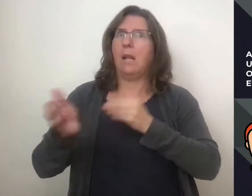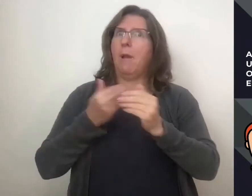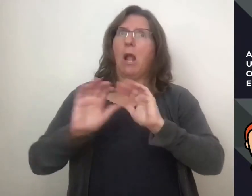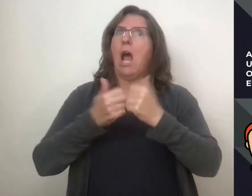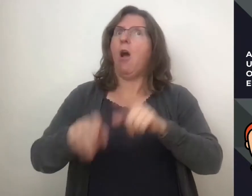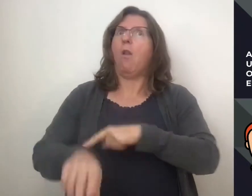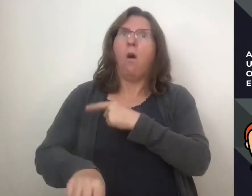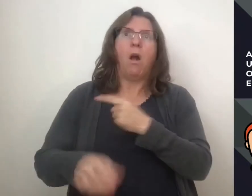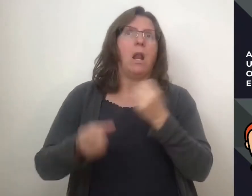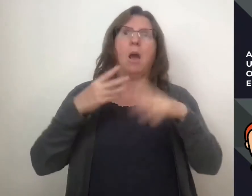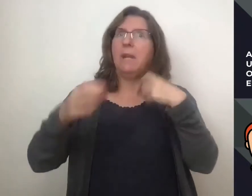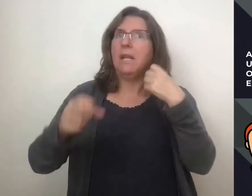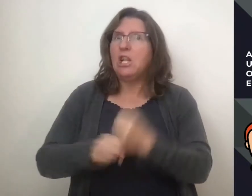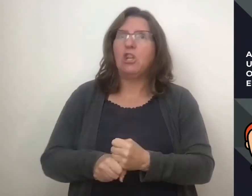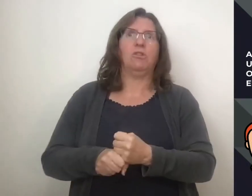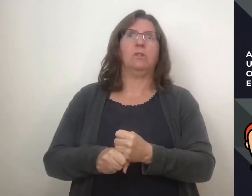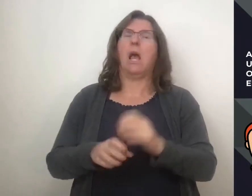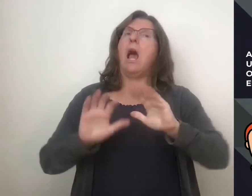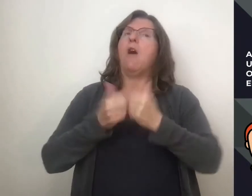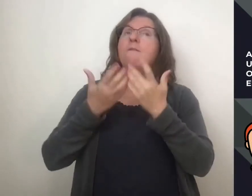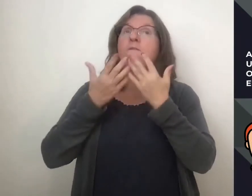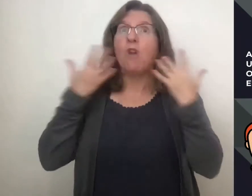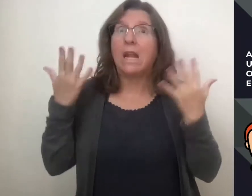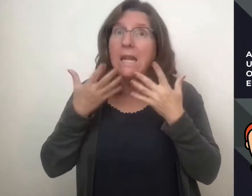It will not matter how many years the child goes to school.